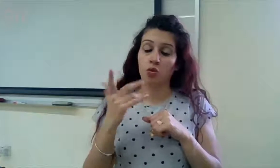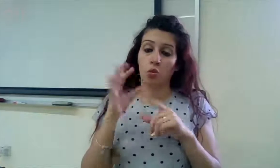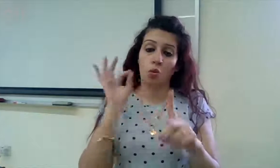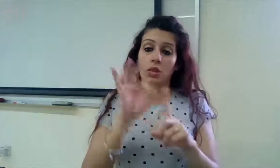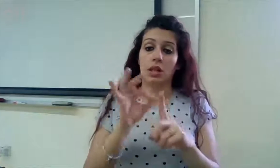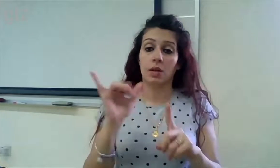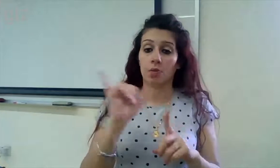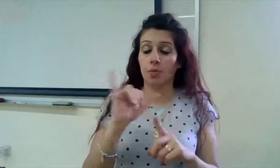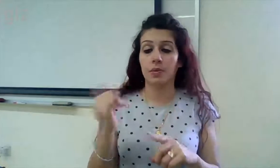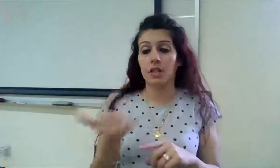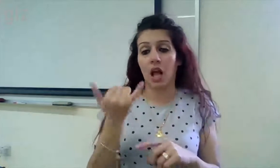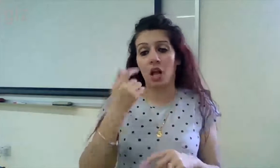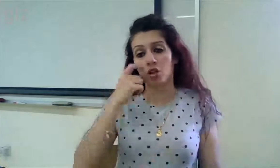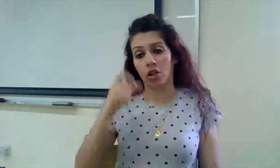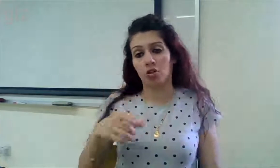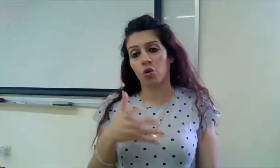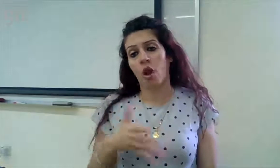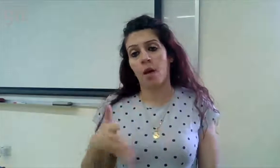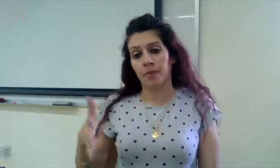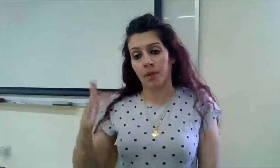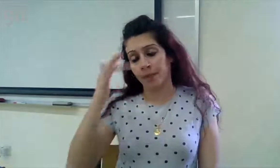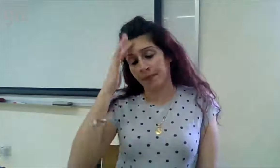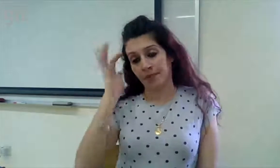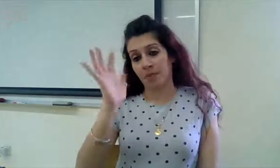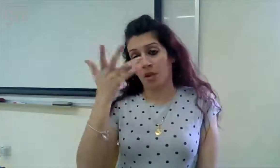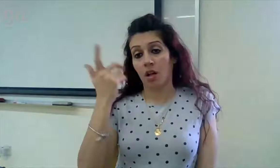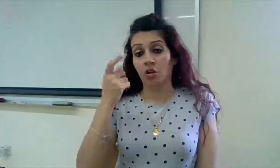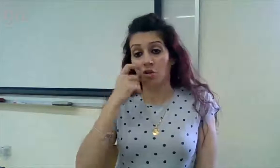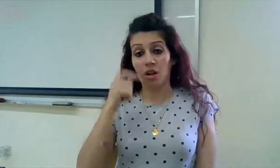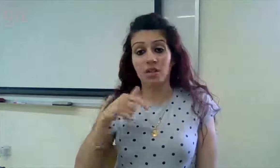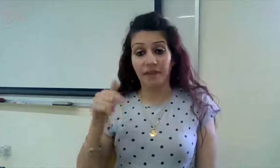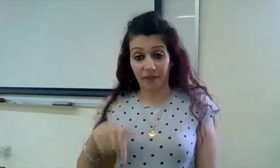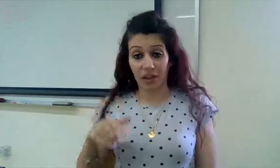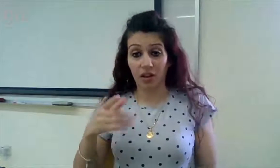sometimes severe learning disability sometimes mild learning disabilities to